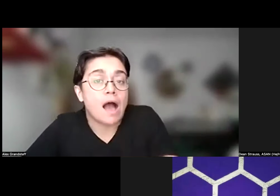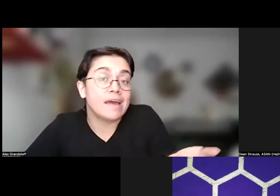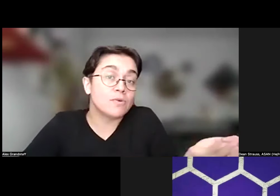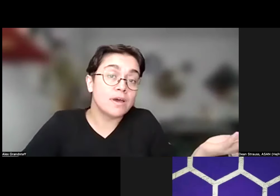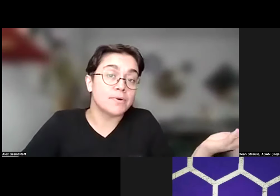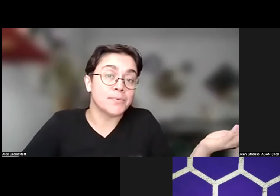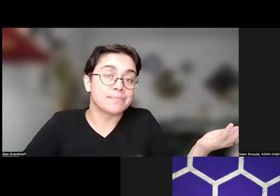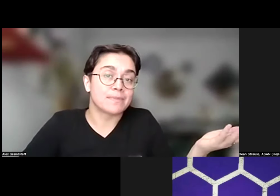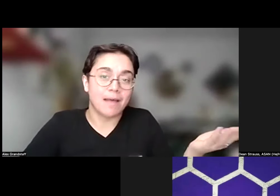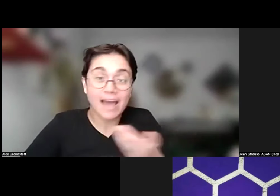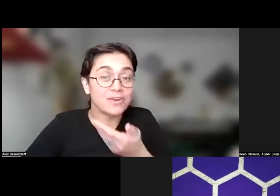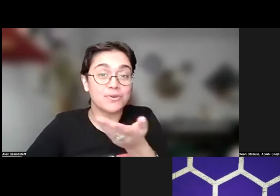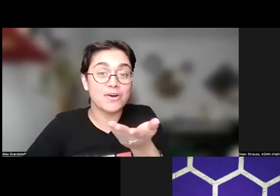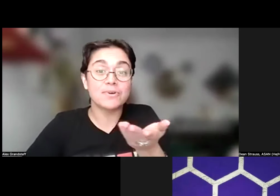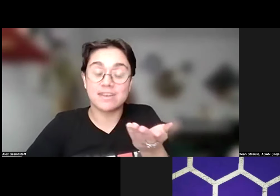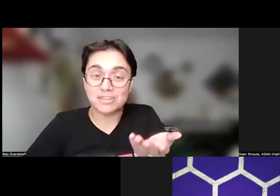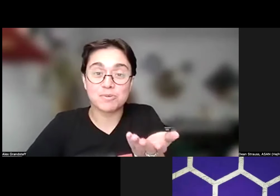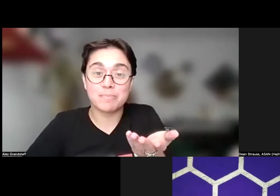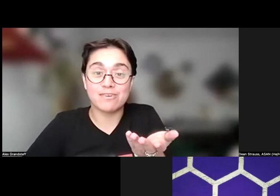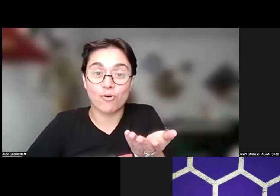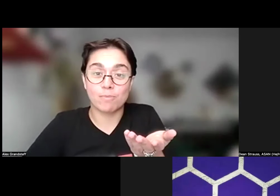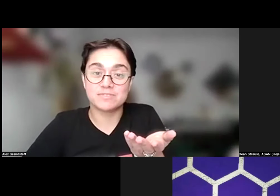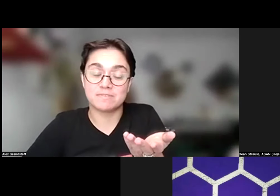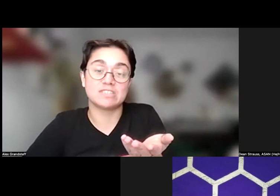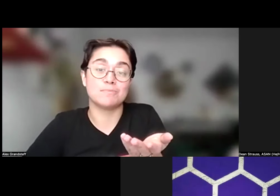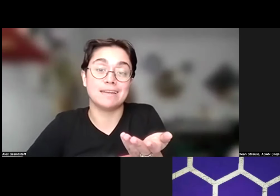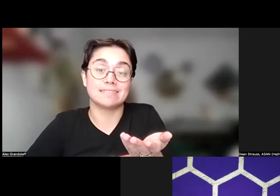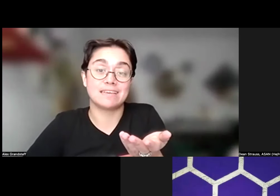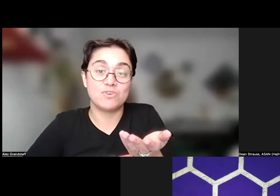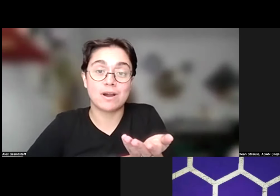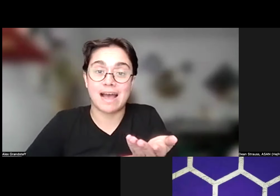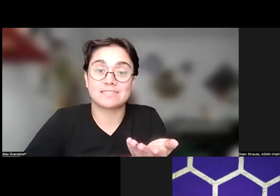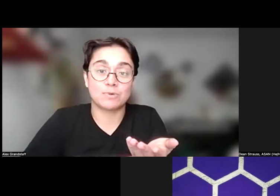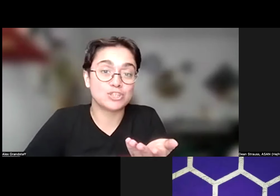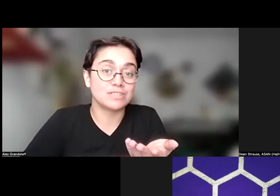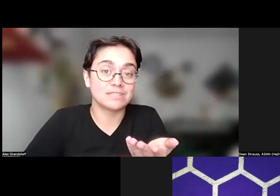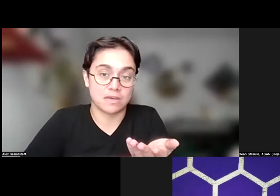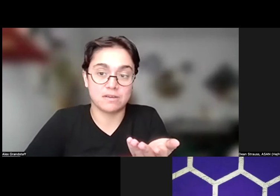Also "I don't know